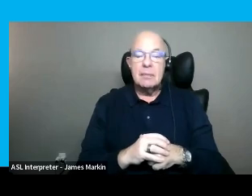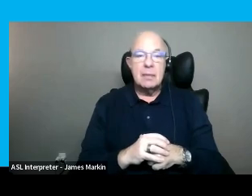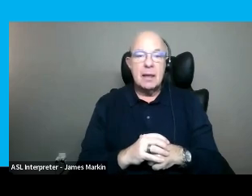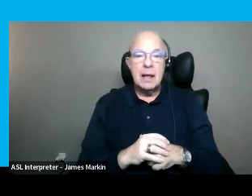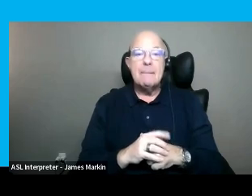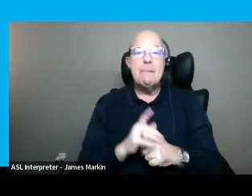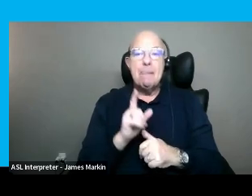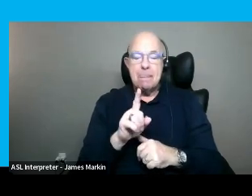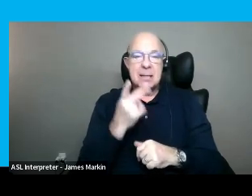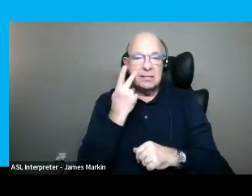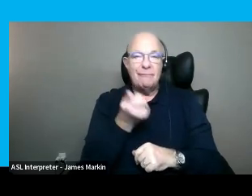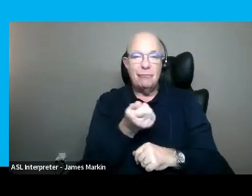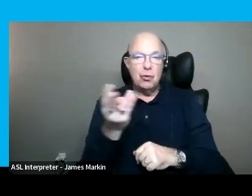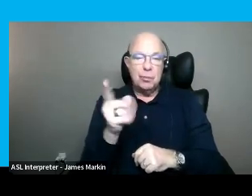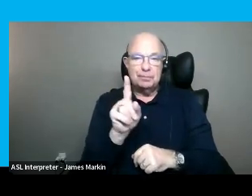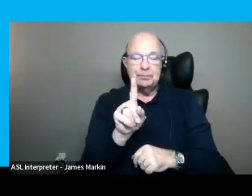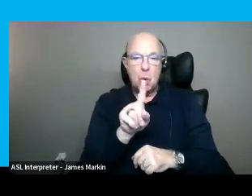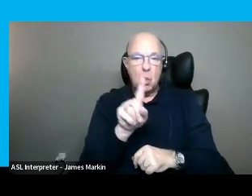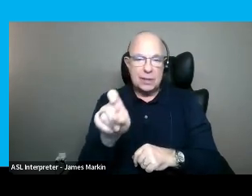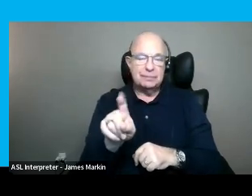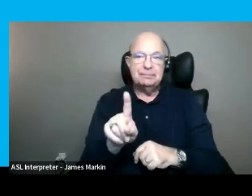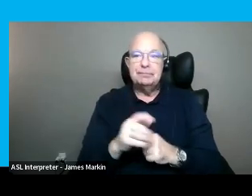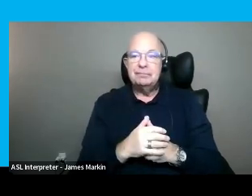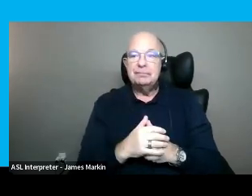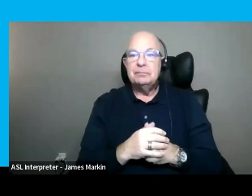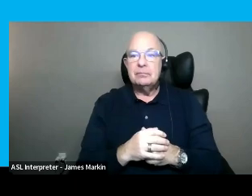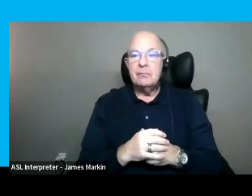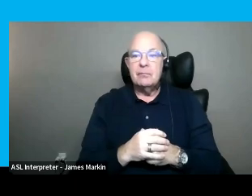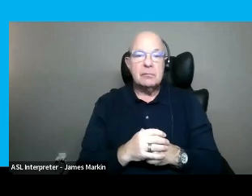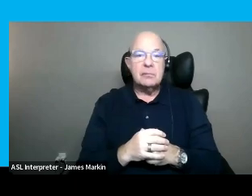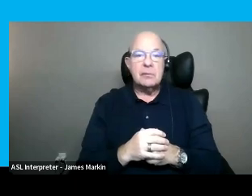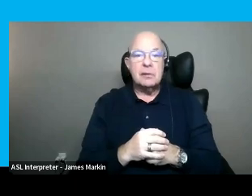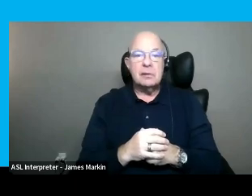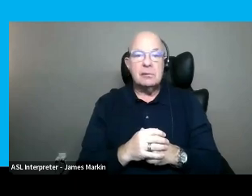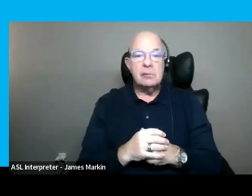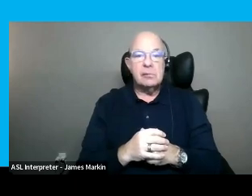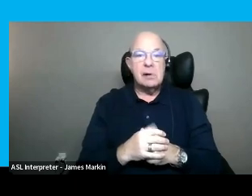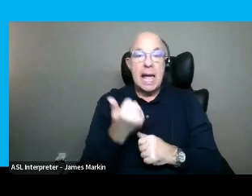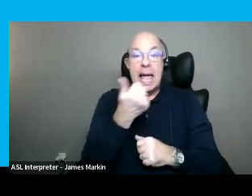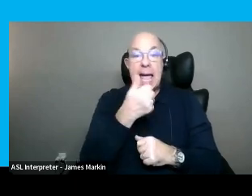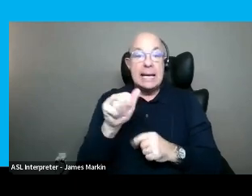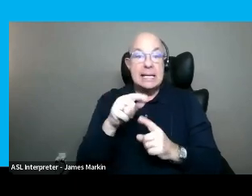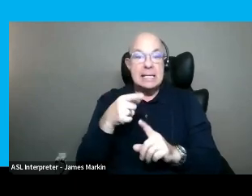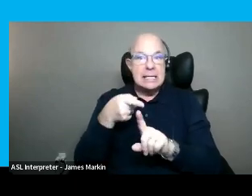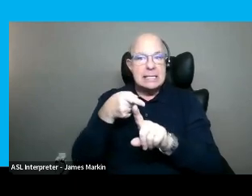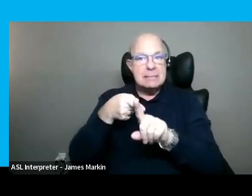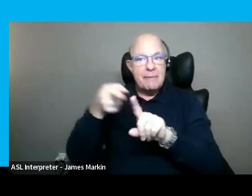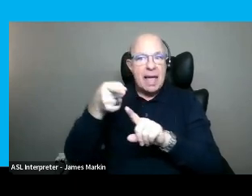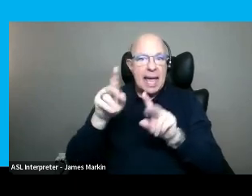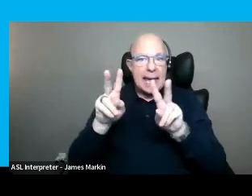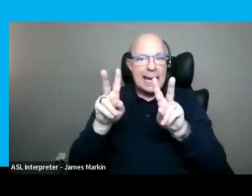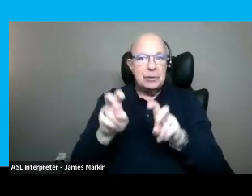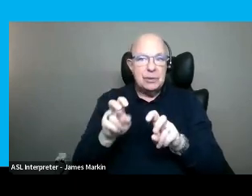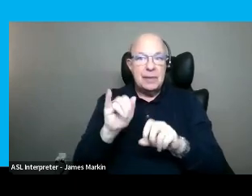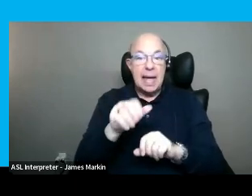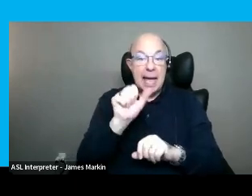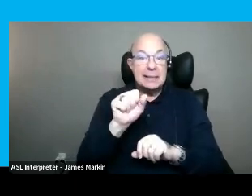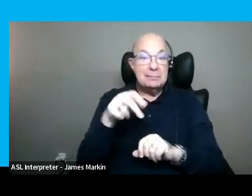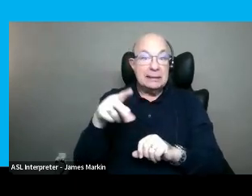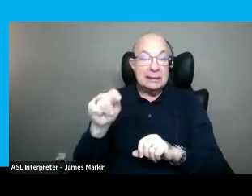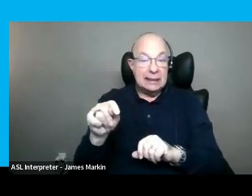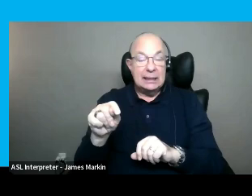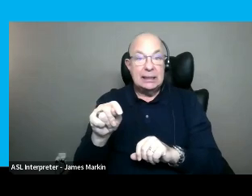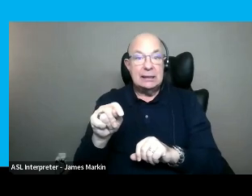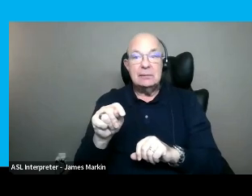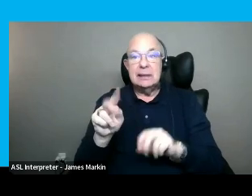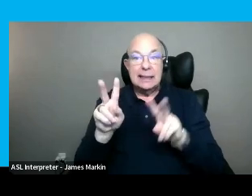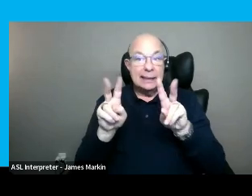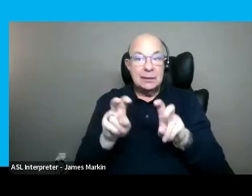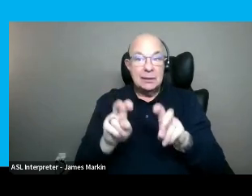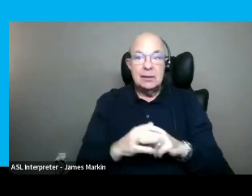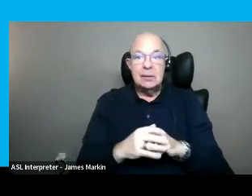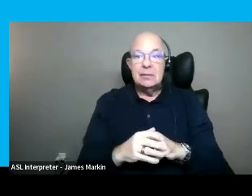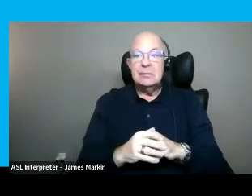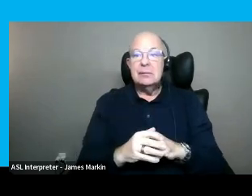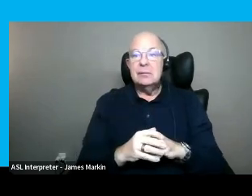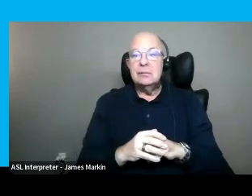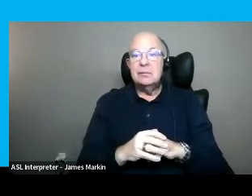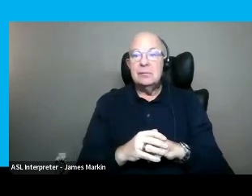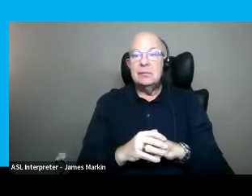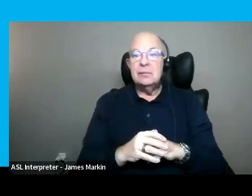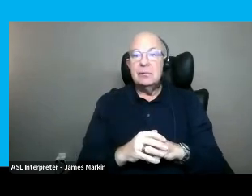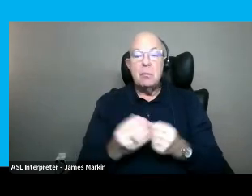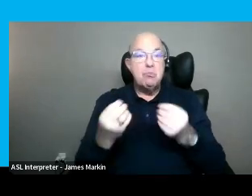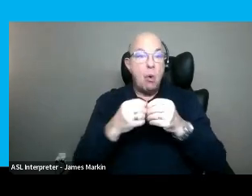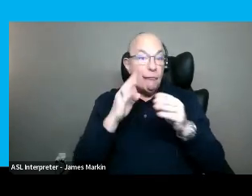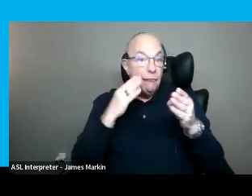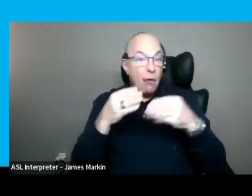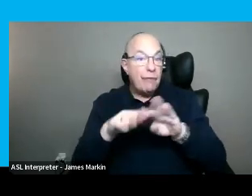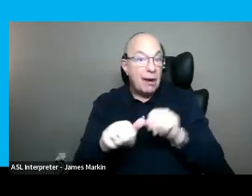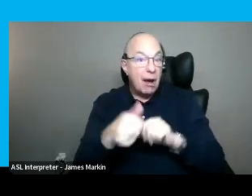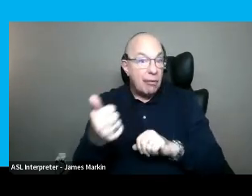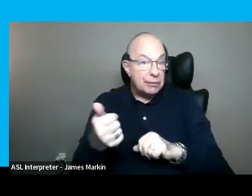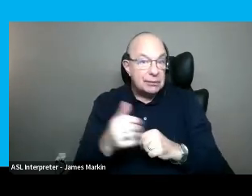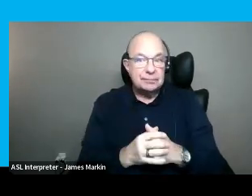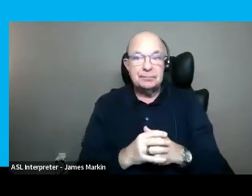Shannon Spencer (she/her): There's a question, there's a question, here. Are there specific issues that, SPT issues, like, specific issues that SPT is more focused on, on others?